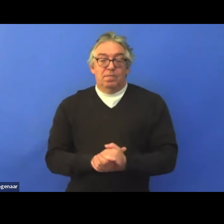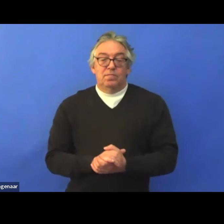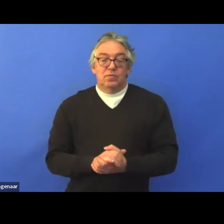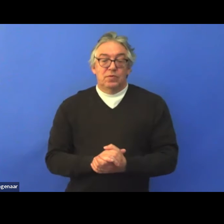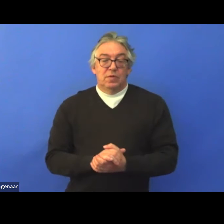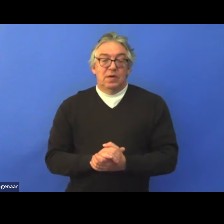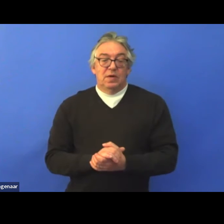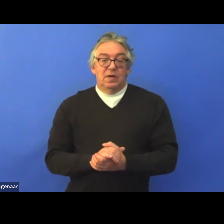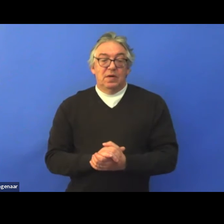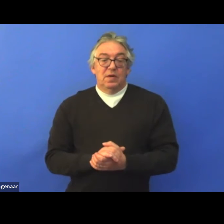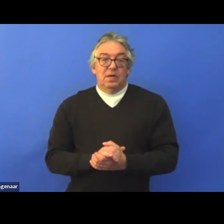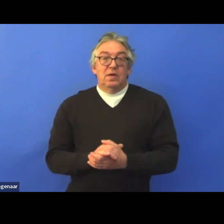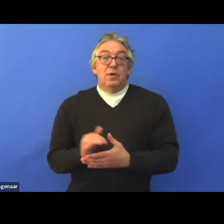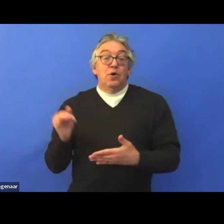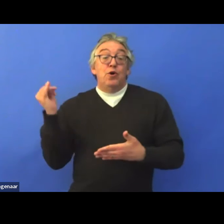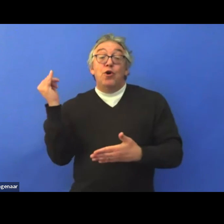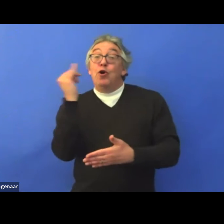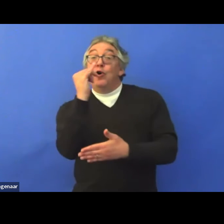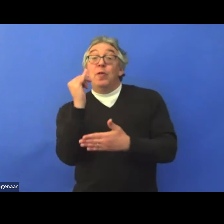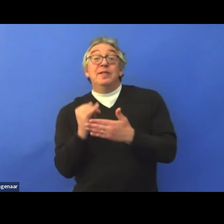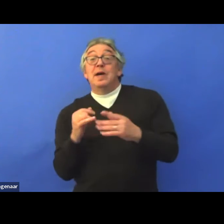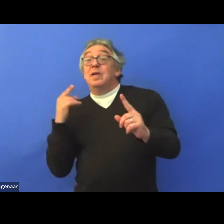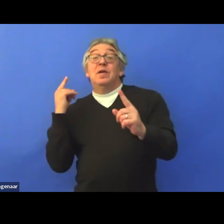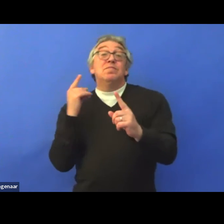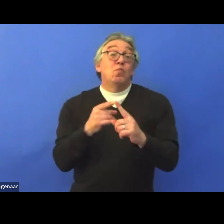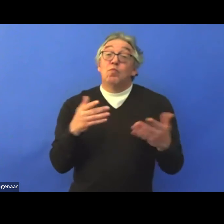to a place where they can submit their CV regularly.